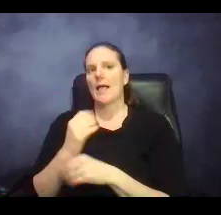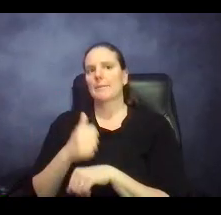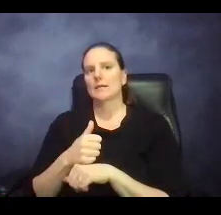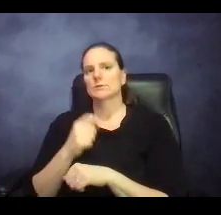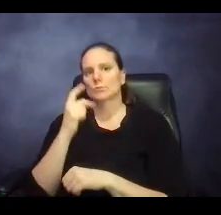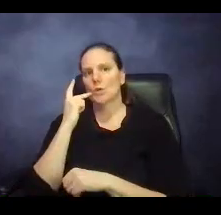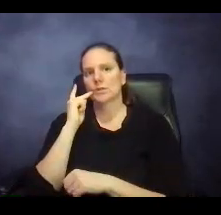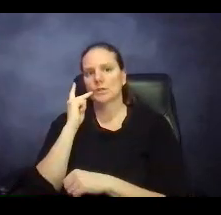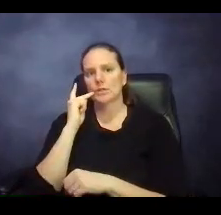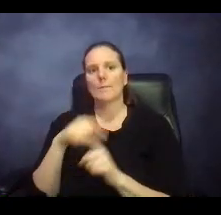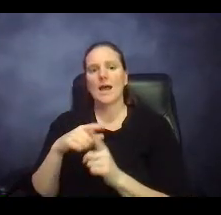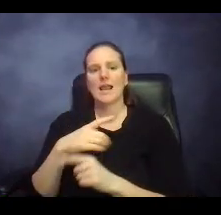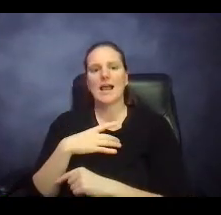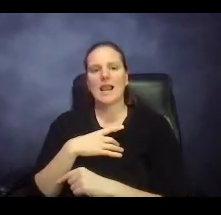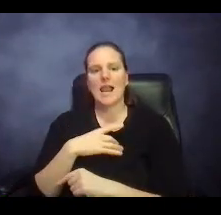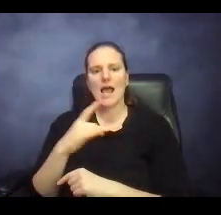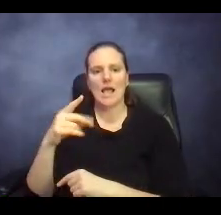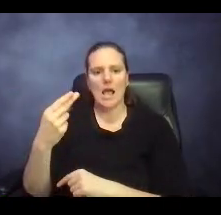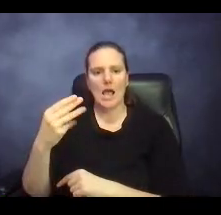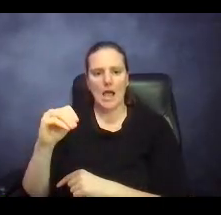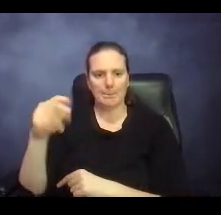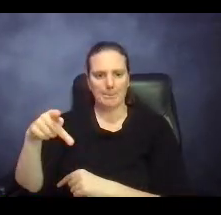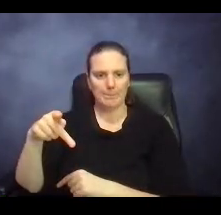But I really like the, the hemp, the pumpkin seed.